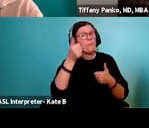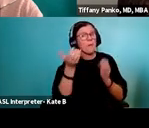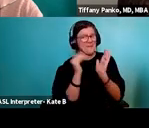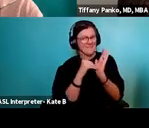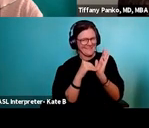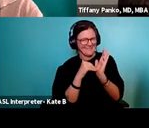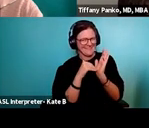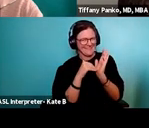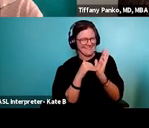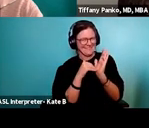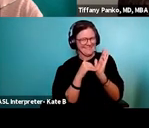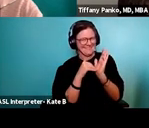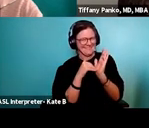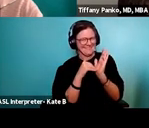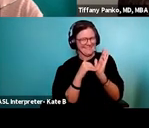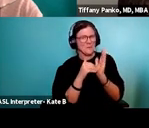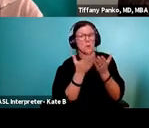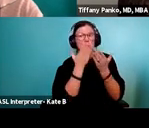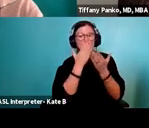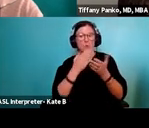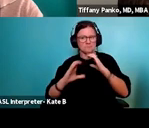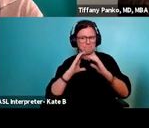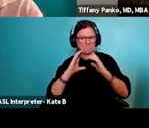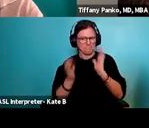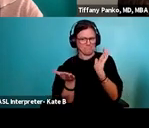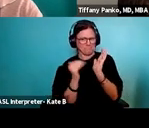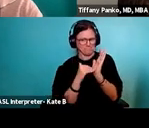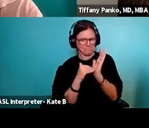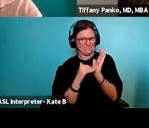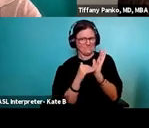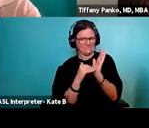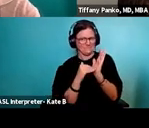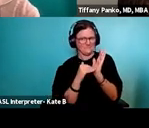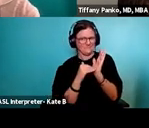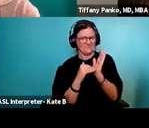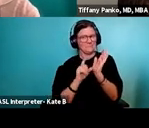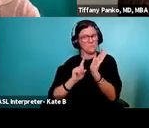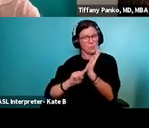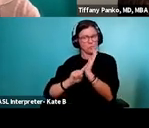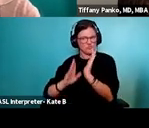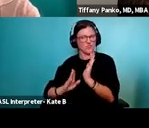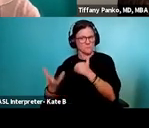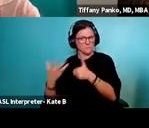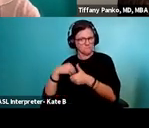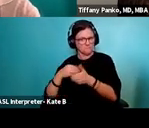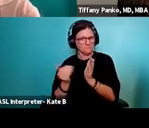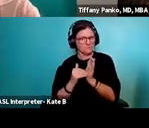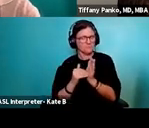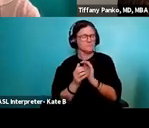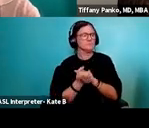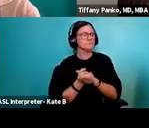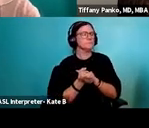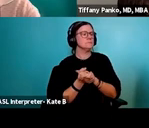It will be another engaging conversation with researchers and I know that several people